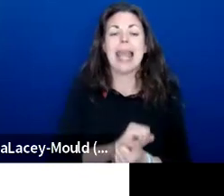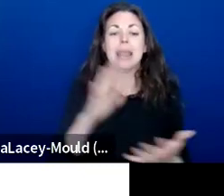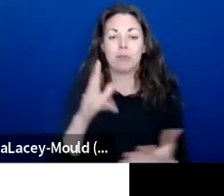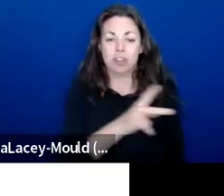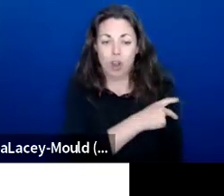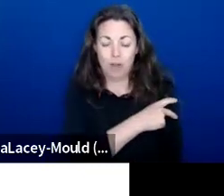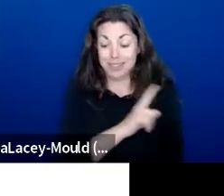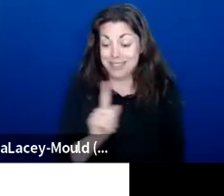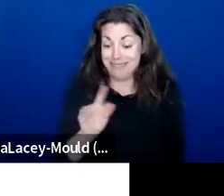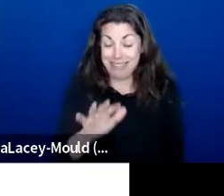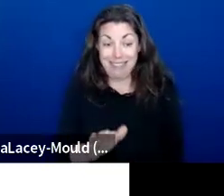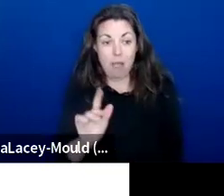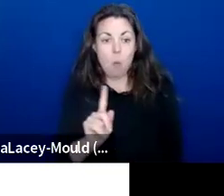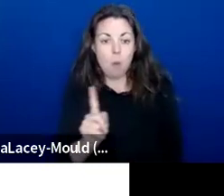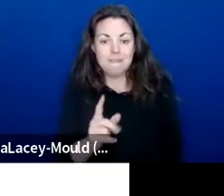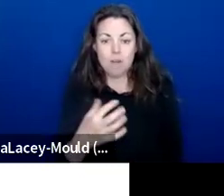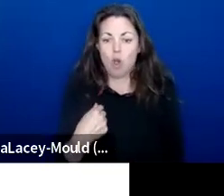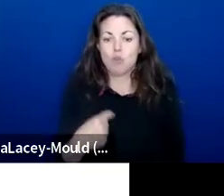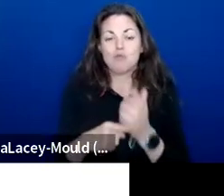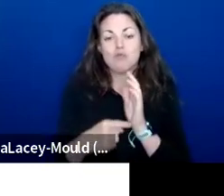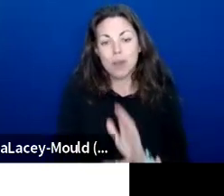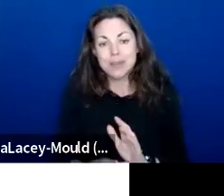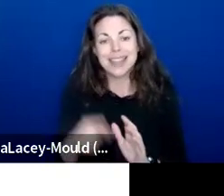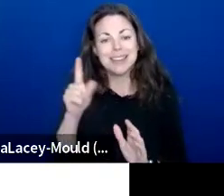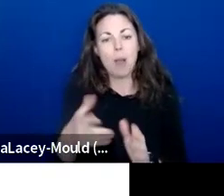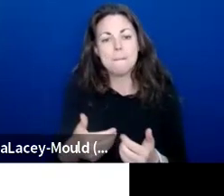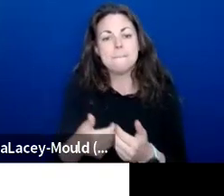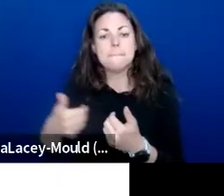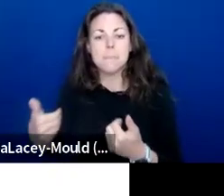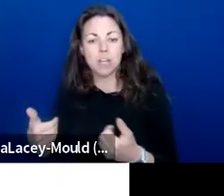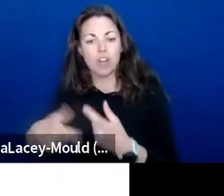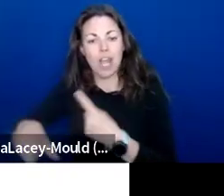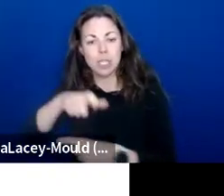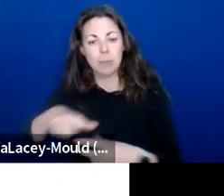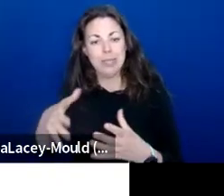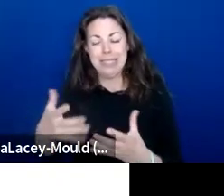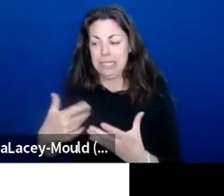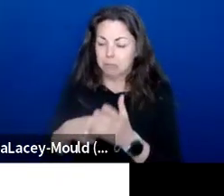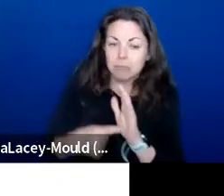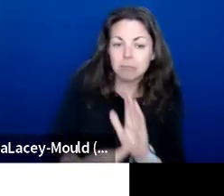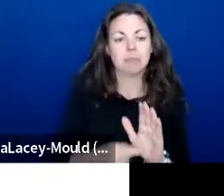to represent the needs of marginalized communities at university. So these can include students